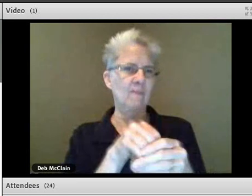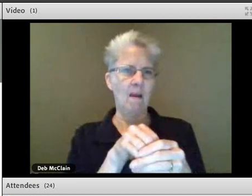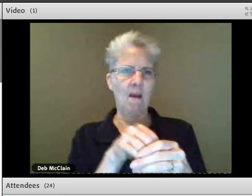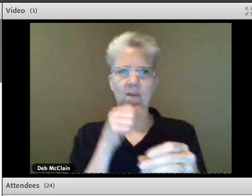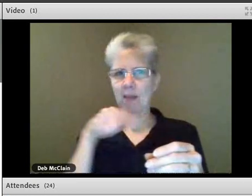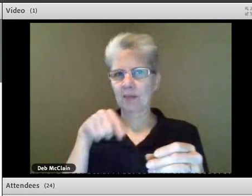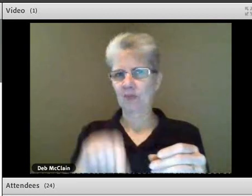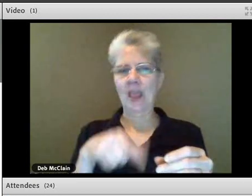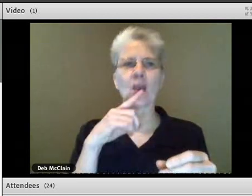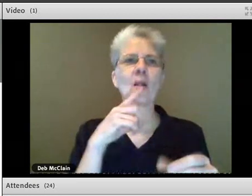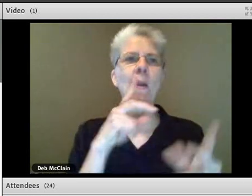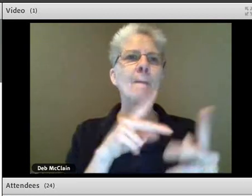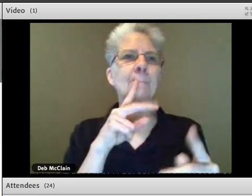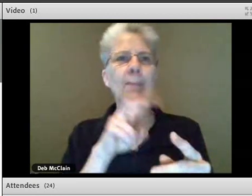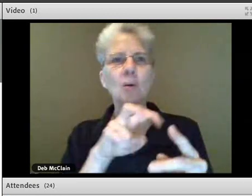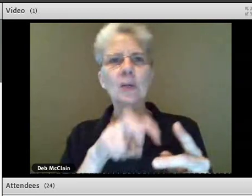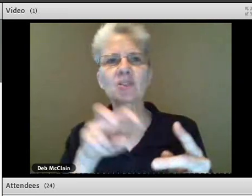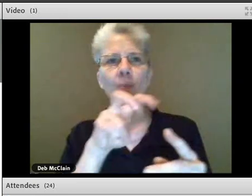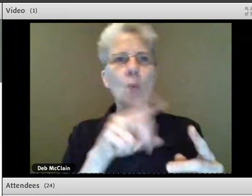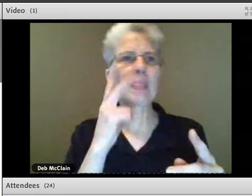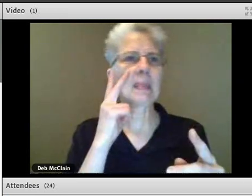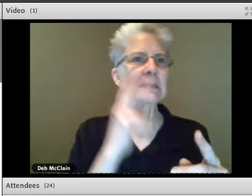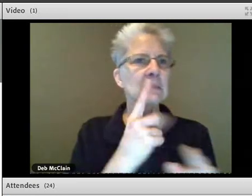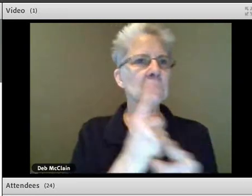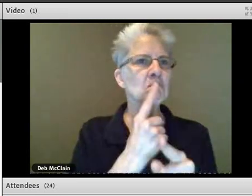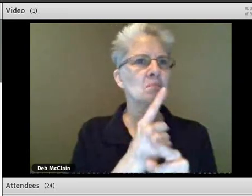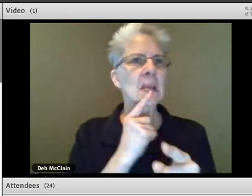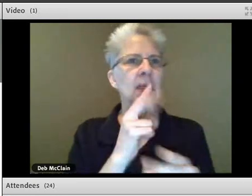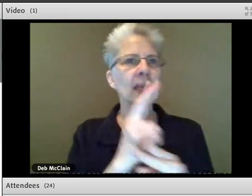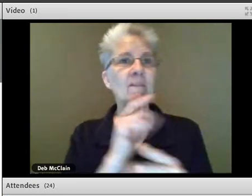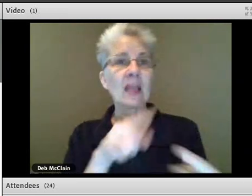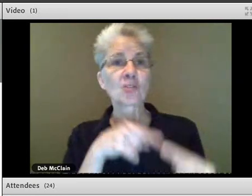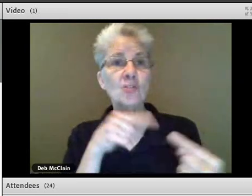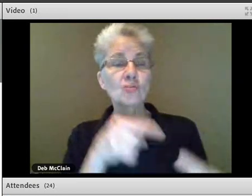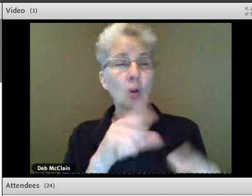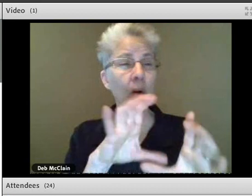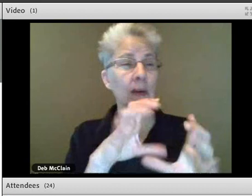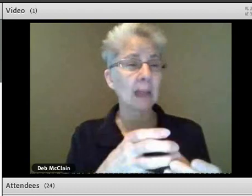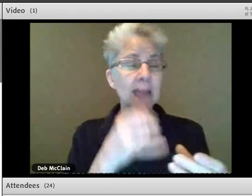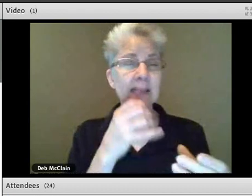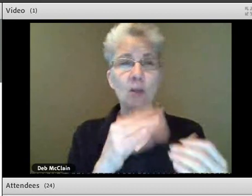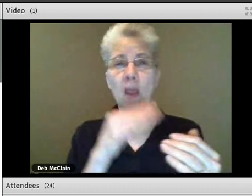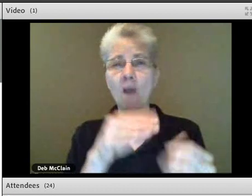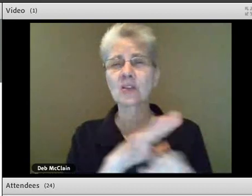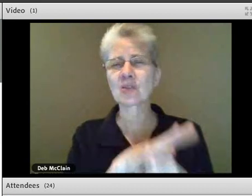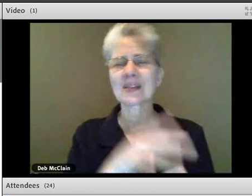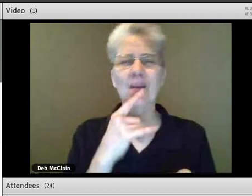People can kind of click and jump around where they see fit. If they struggle on a module, they don't have to over-stress and say, "Oh, well, I can't move on